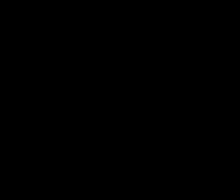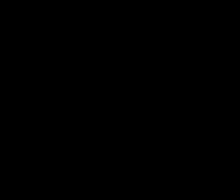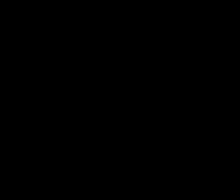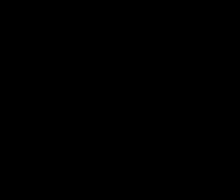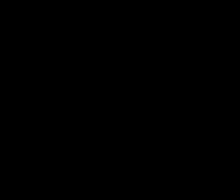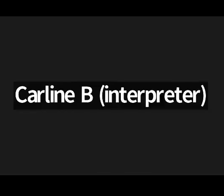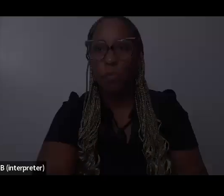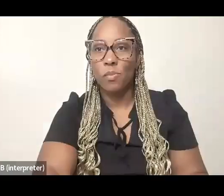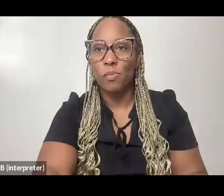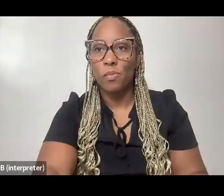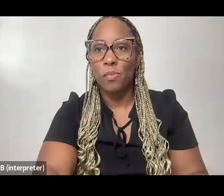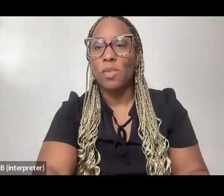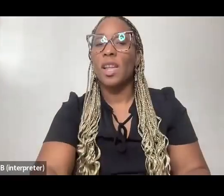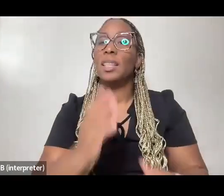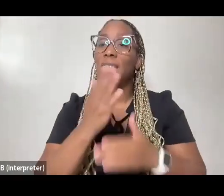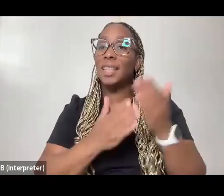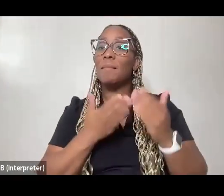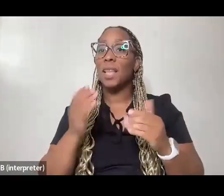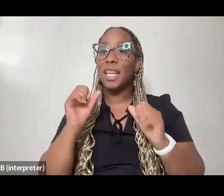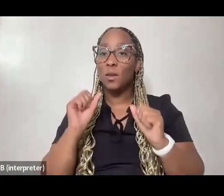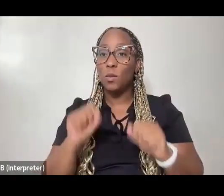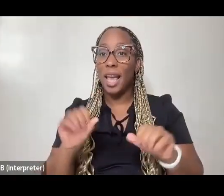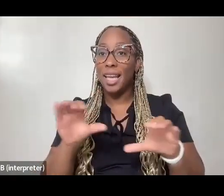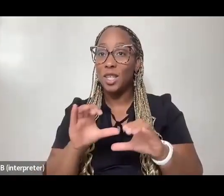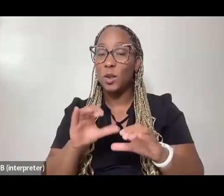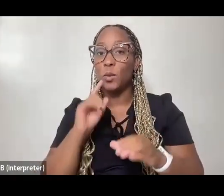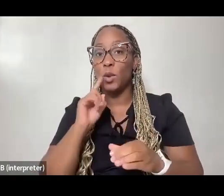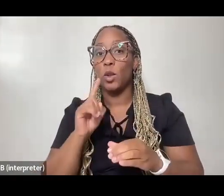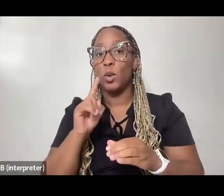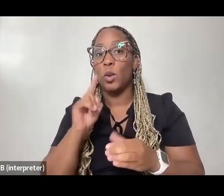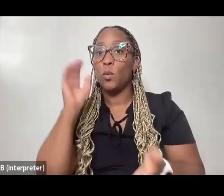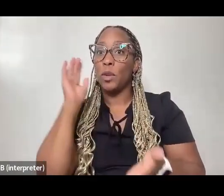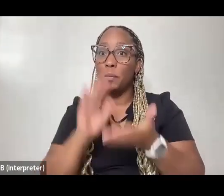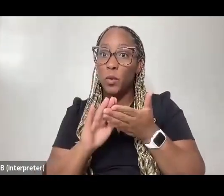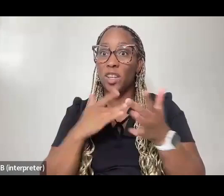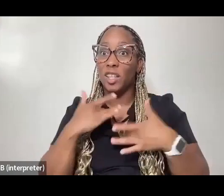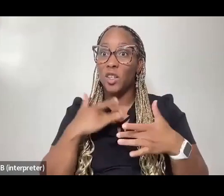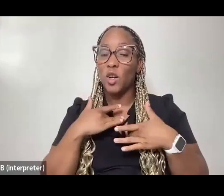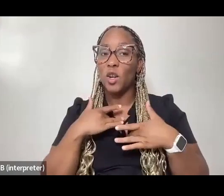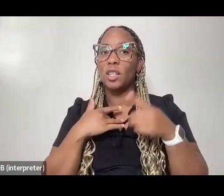And Davita did a great job. Read aloud the items that are